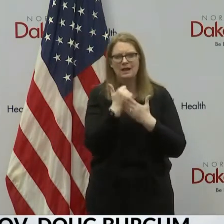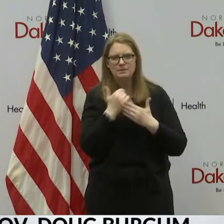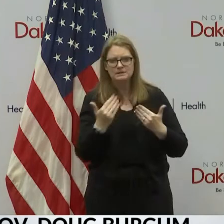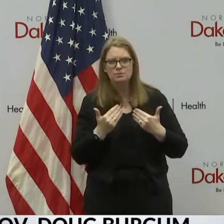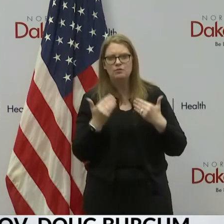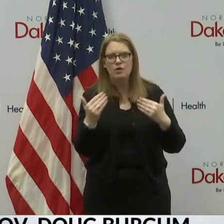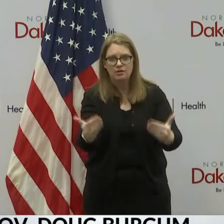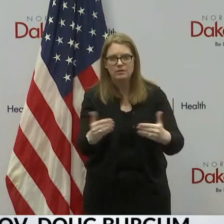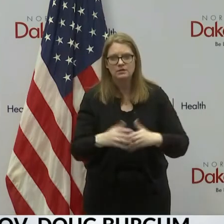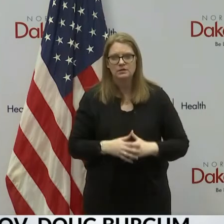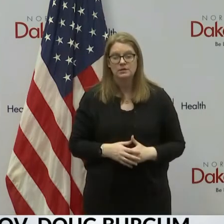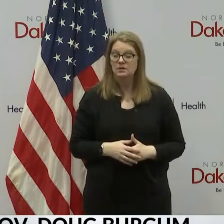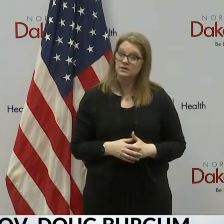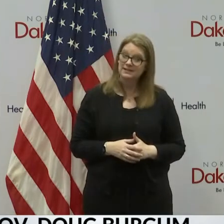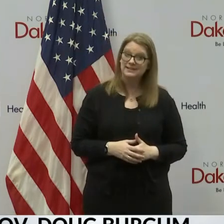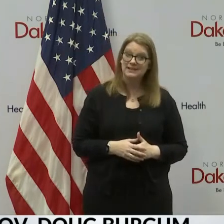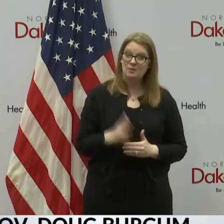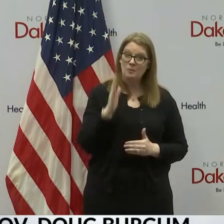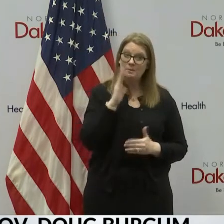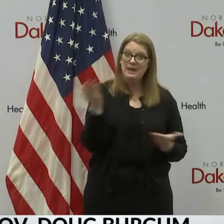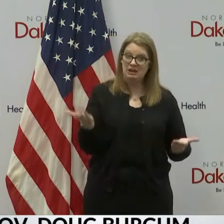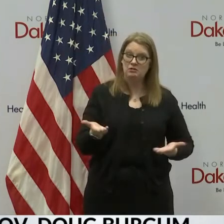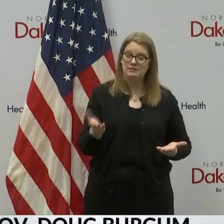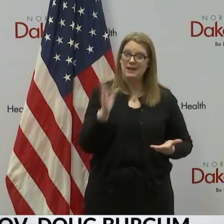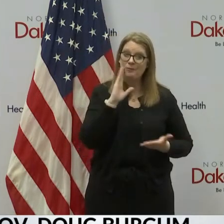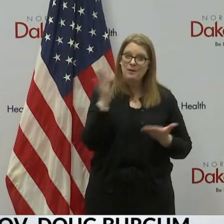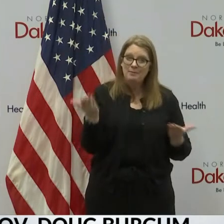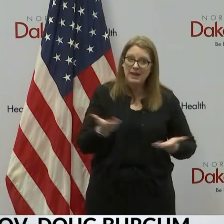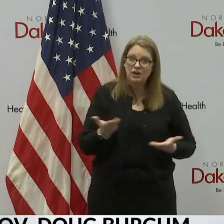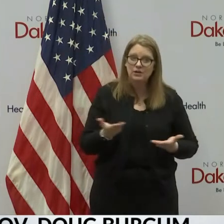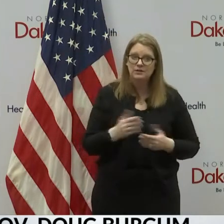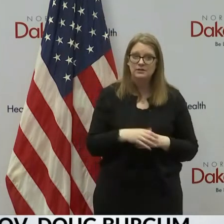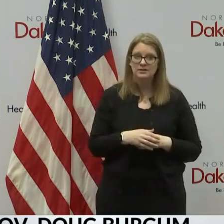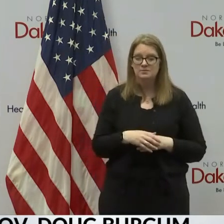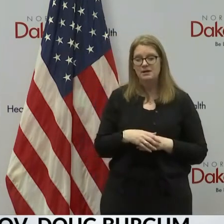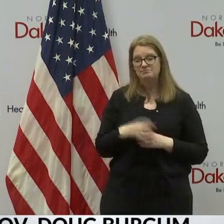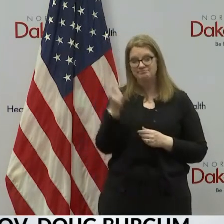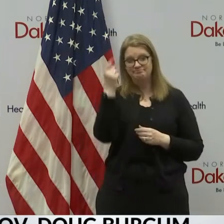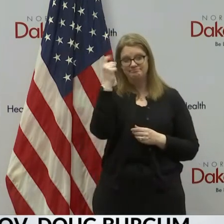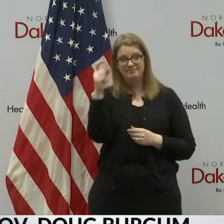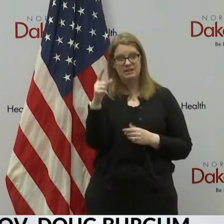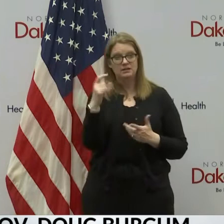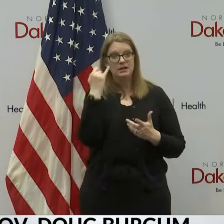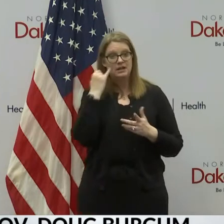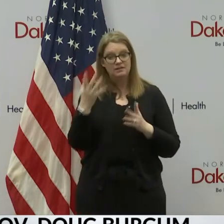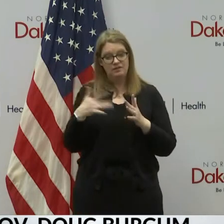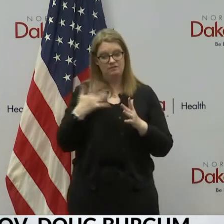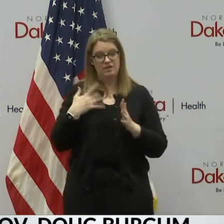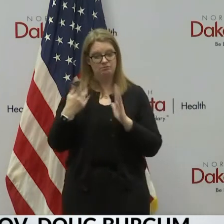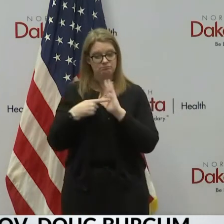AND HELP US UNCOVER WHERE COVID IS AND HOW WE CAN MOVE FORWARD. BECAUSE WE'RE GOING TO HAVE TO